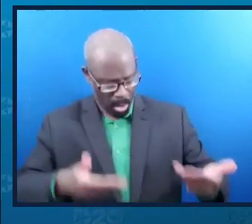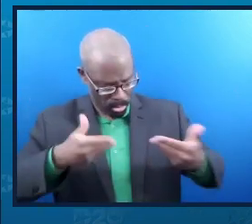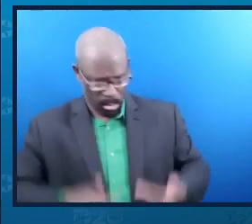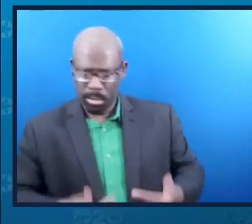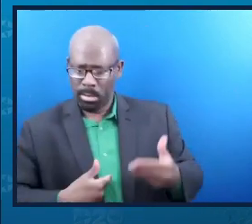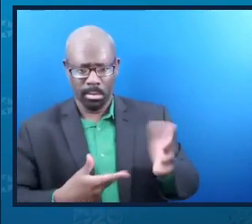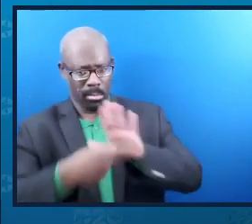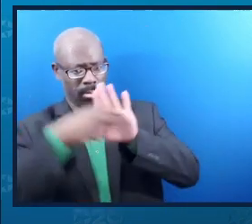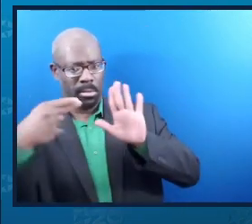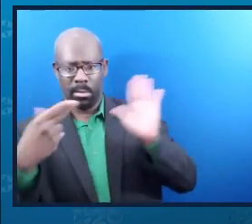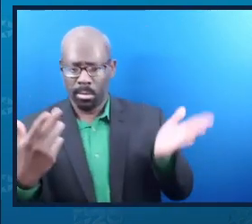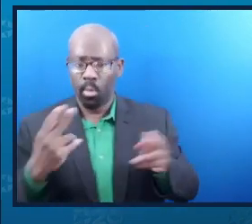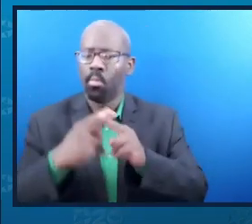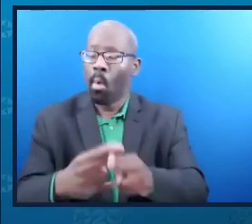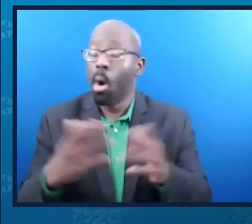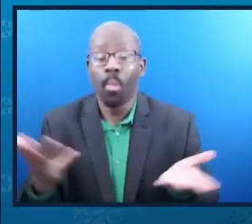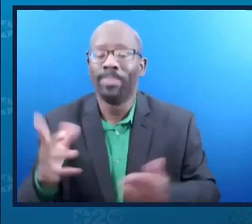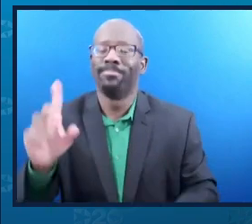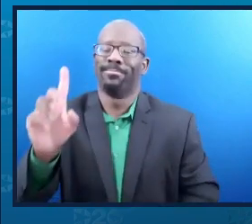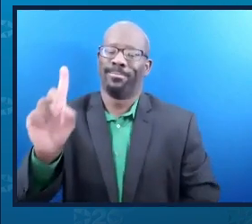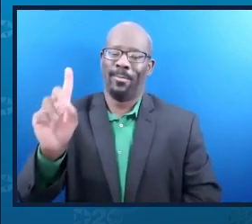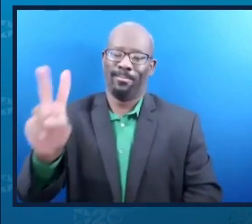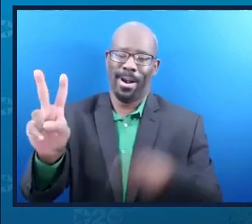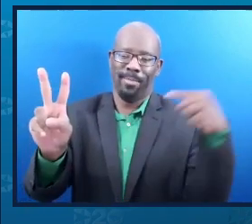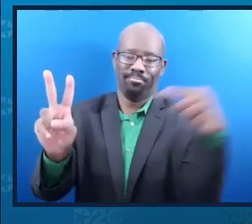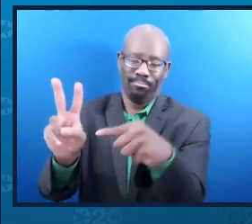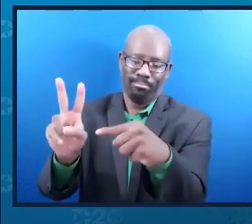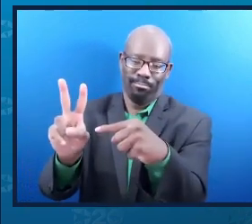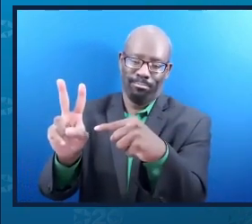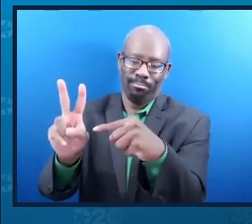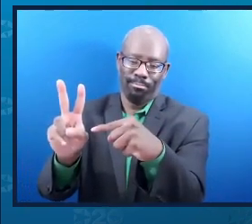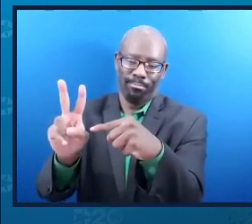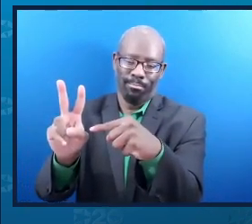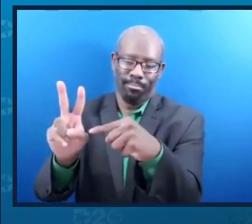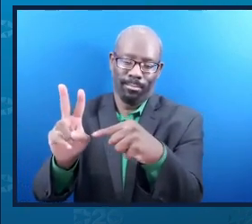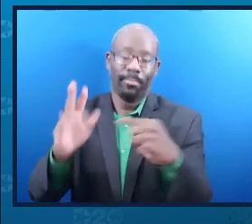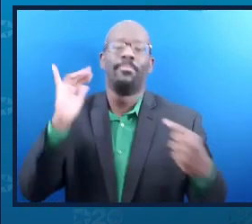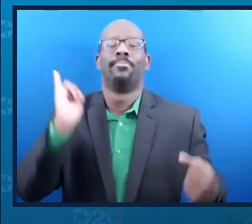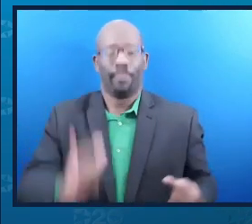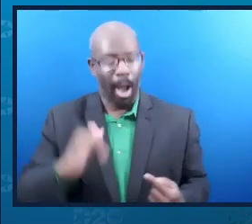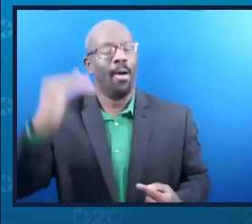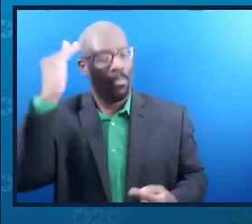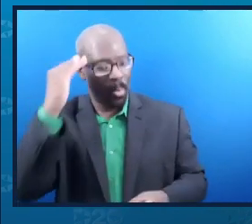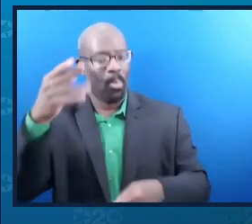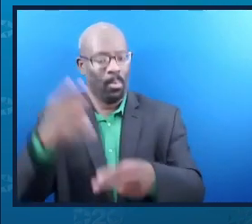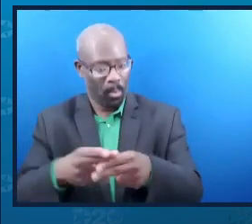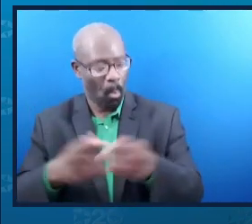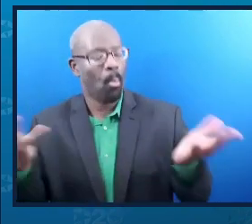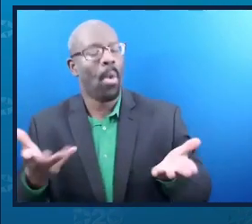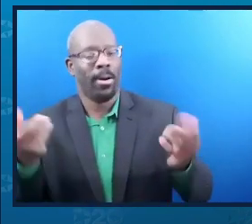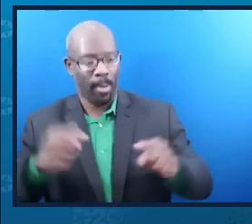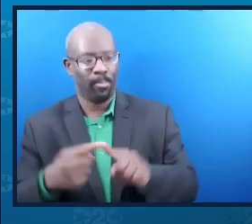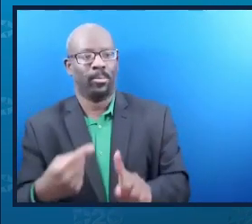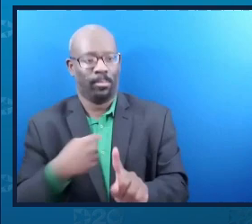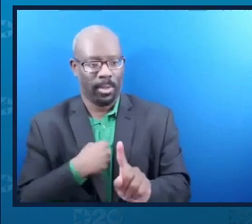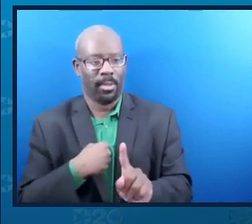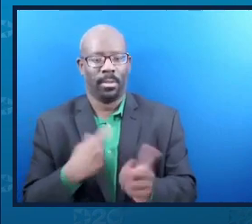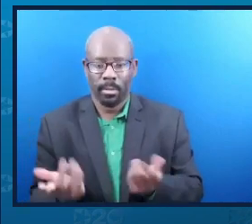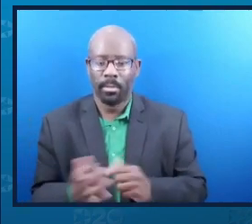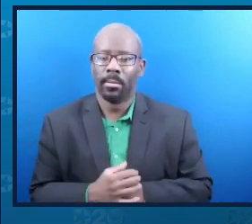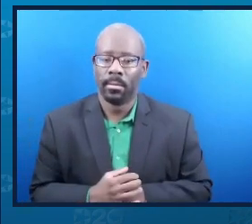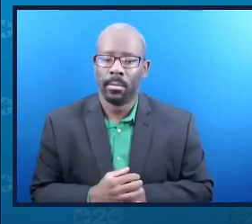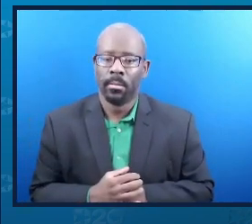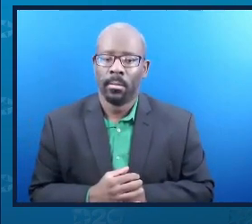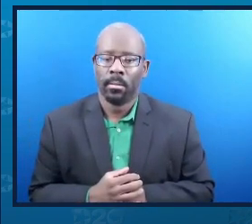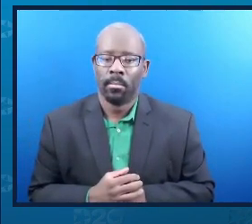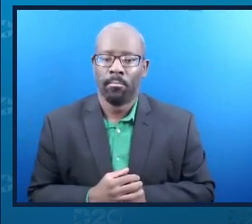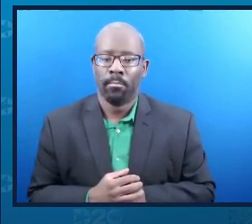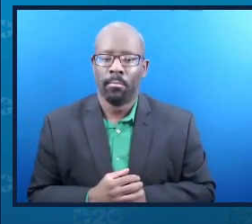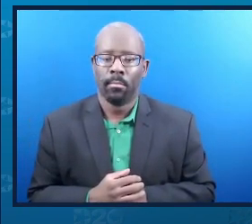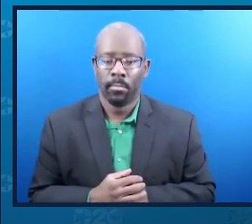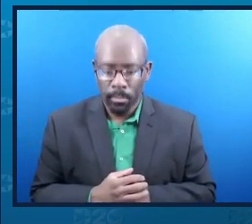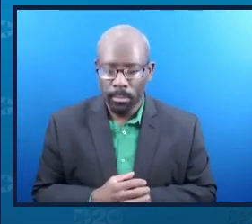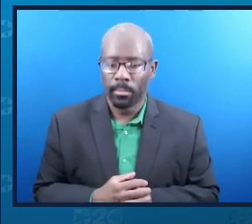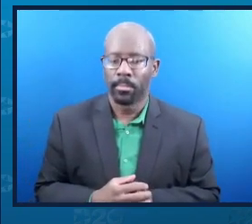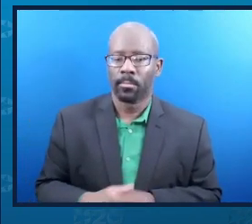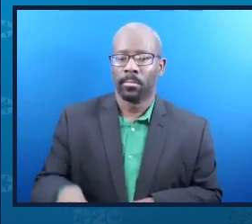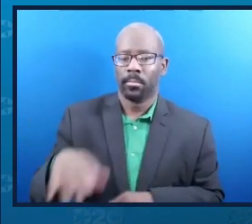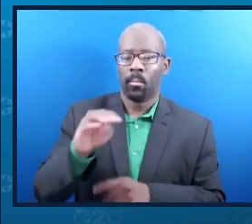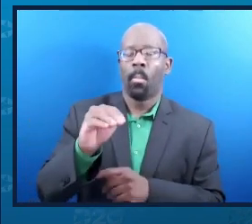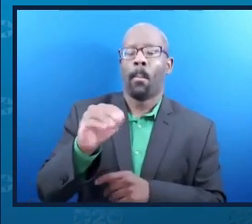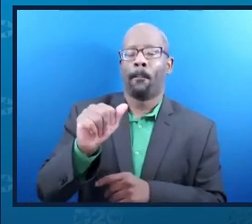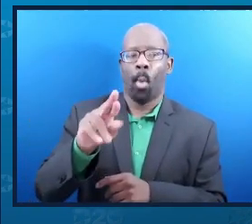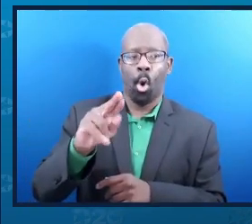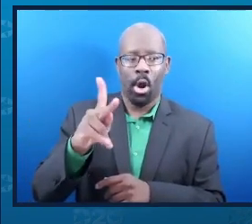LENS IS MY LIFE'S WORK.